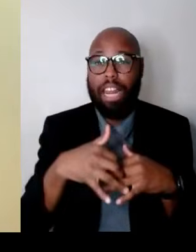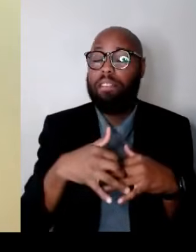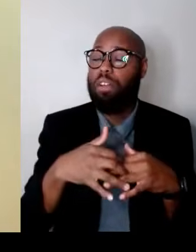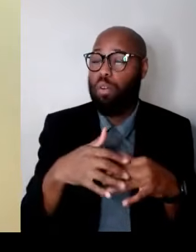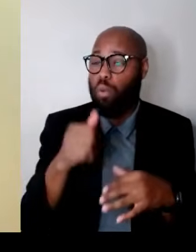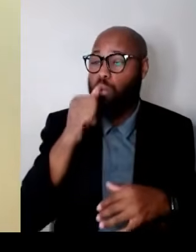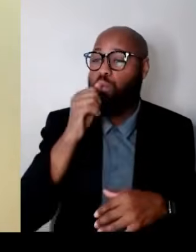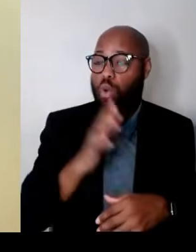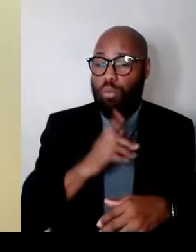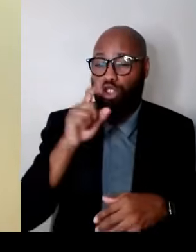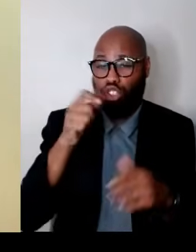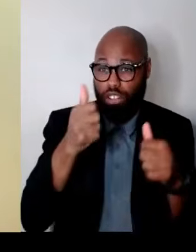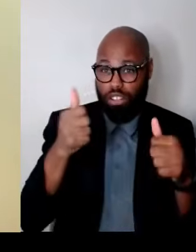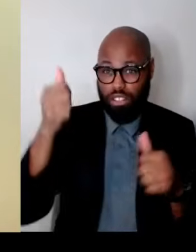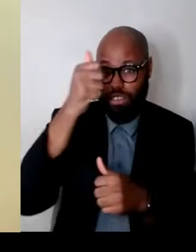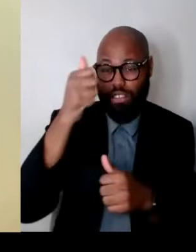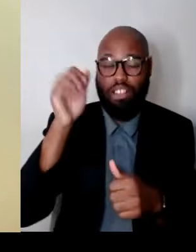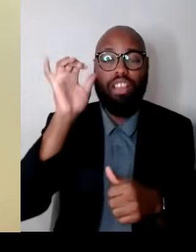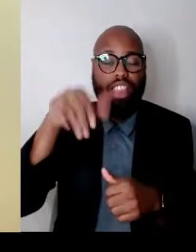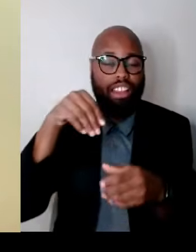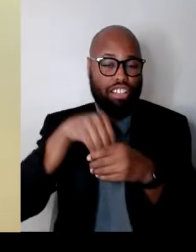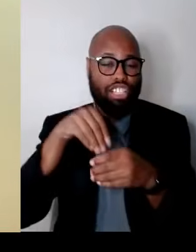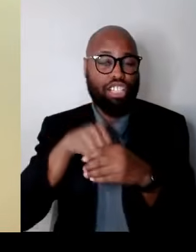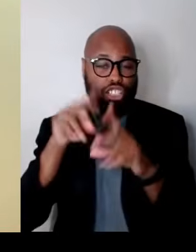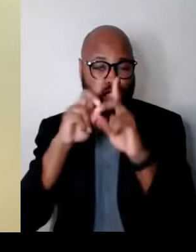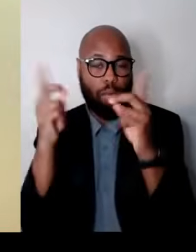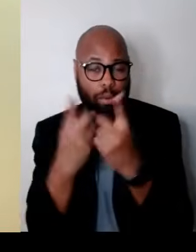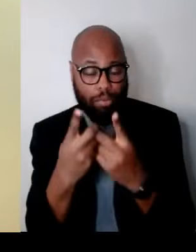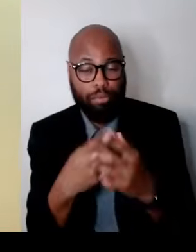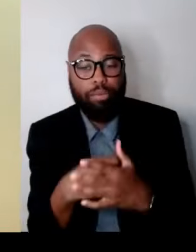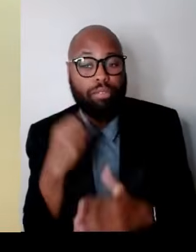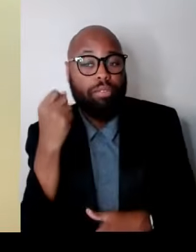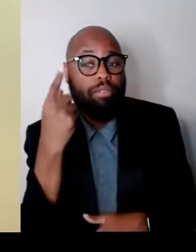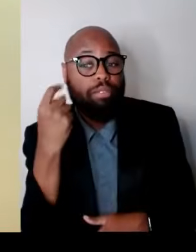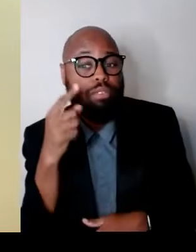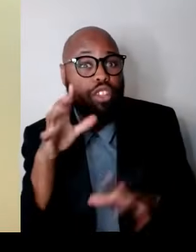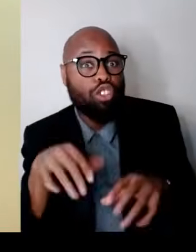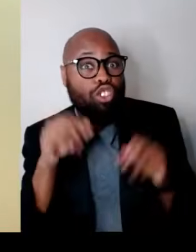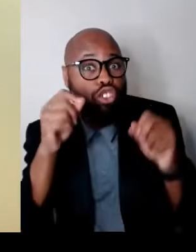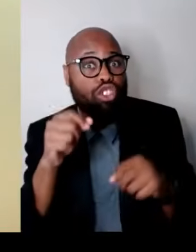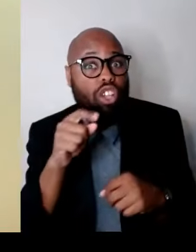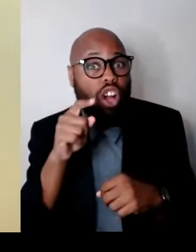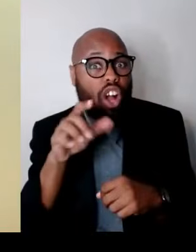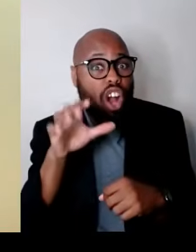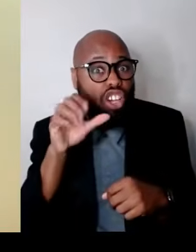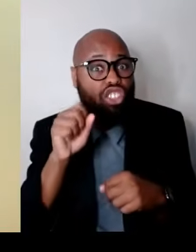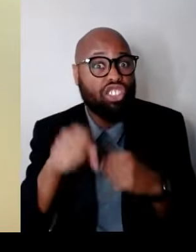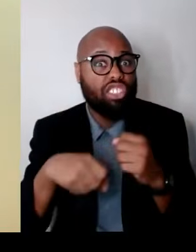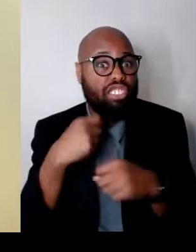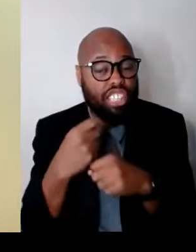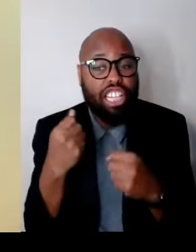Now, I wanna just say that it took us hundreds of years for Indian women to be elected for Congress.